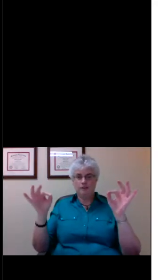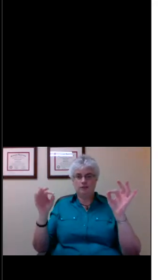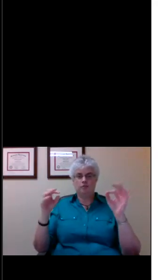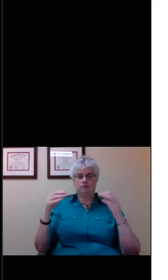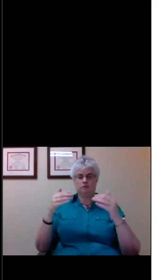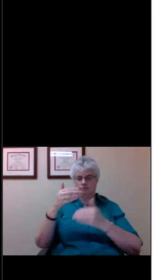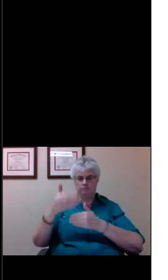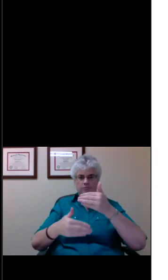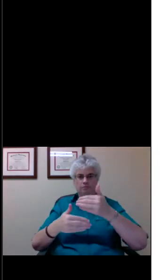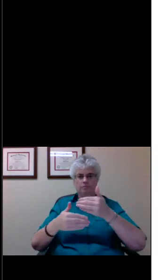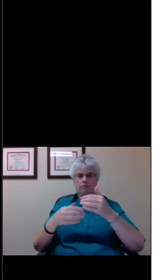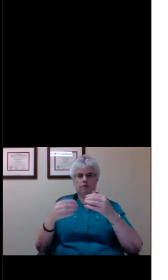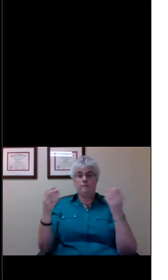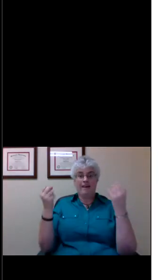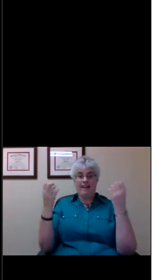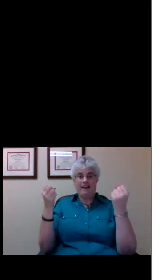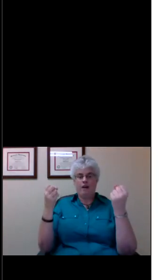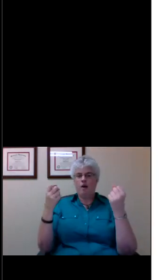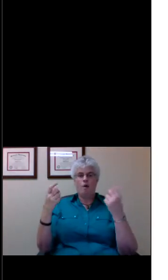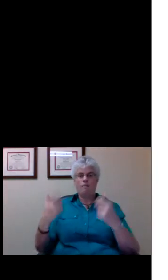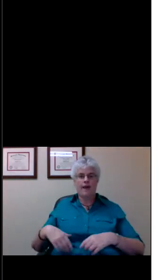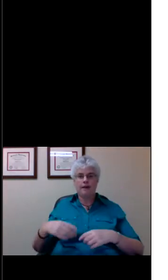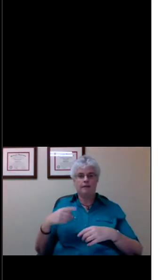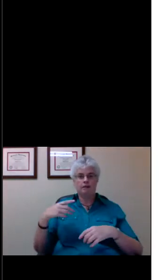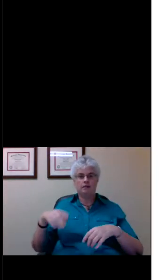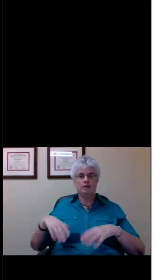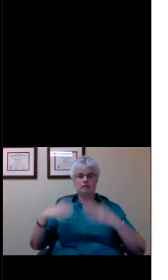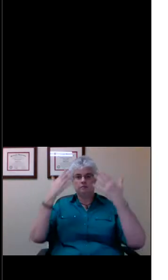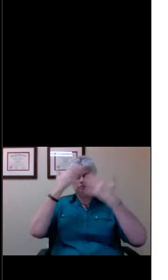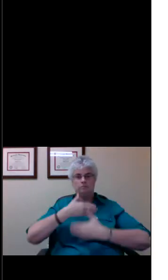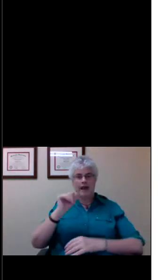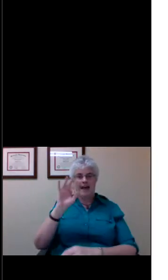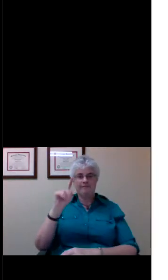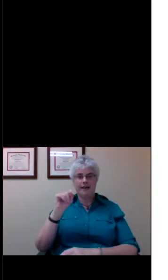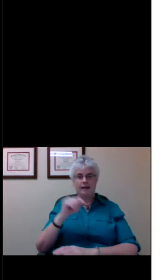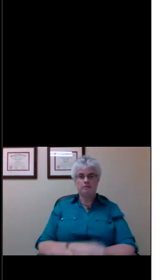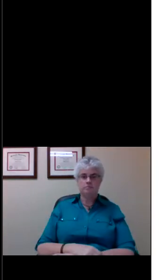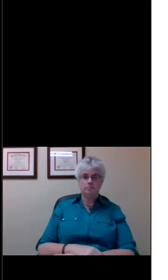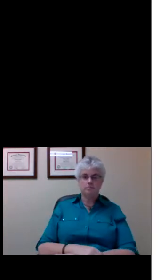isn't going to be thinking clearly and linearly, so they may- I mean their